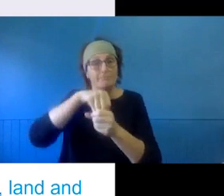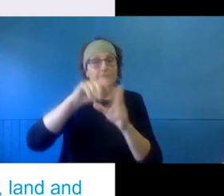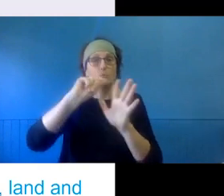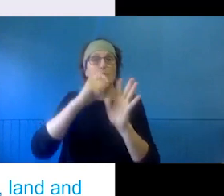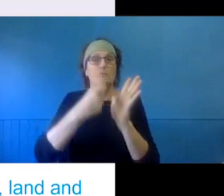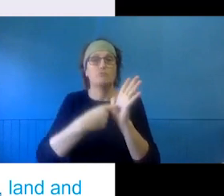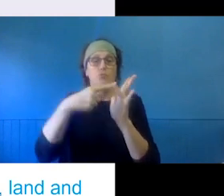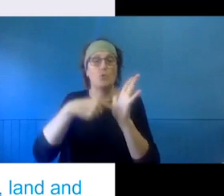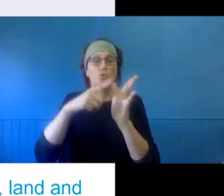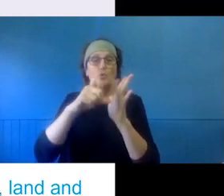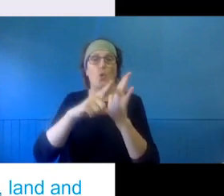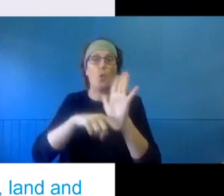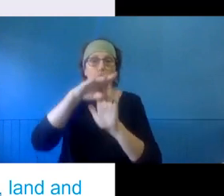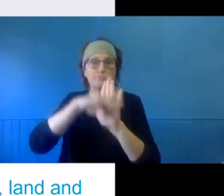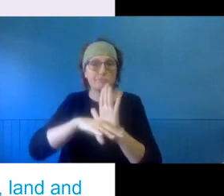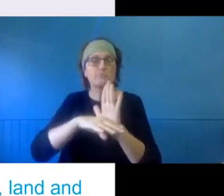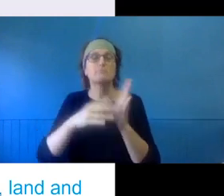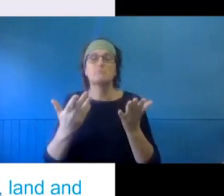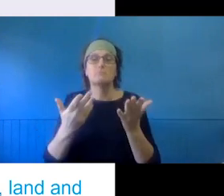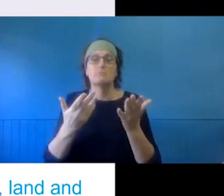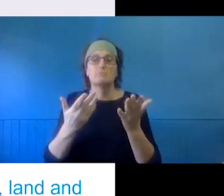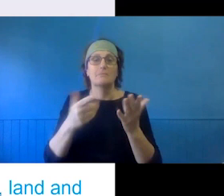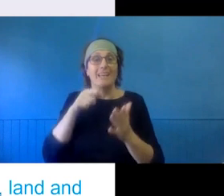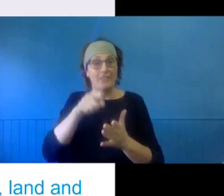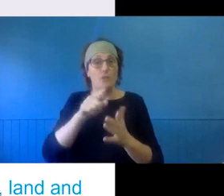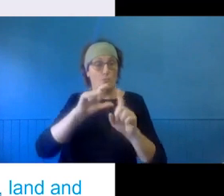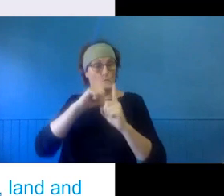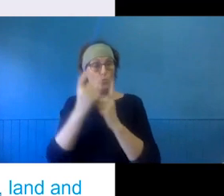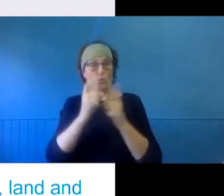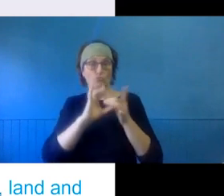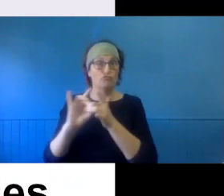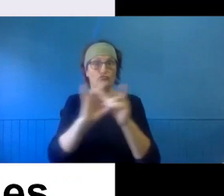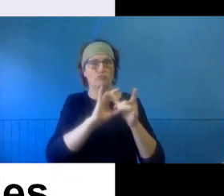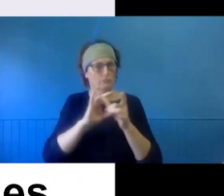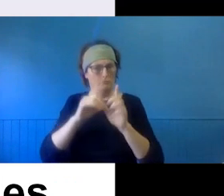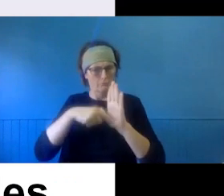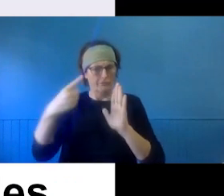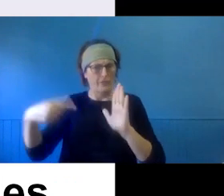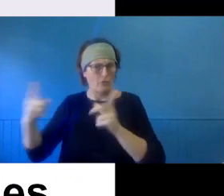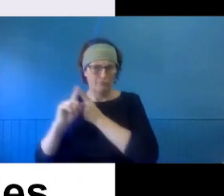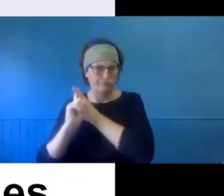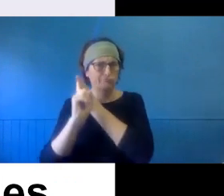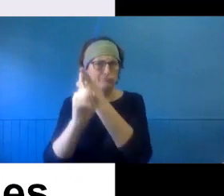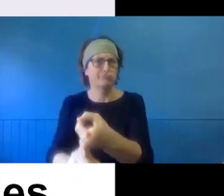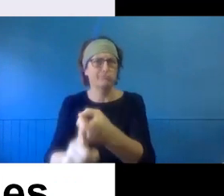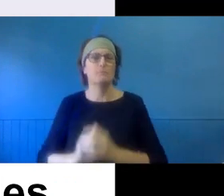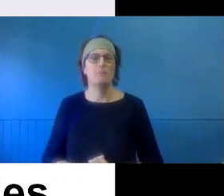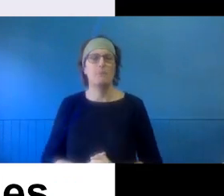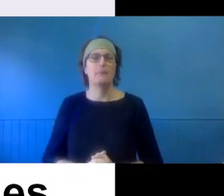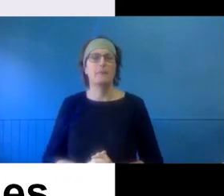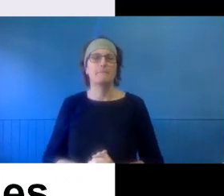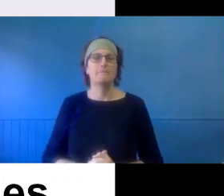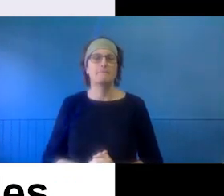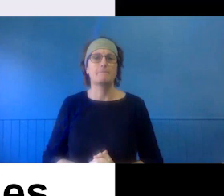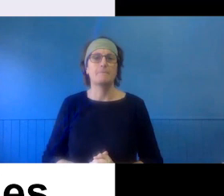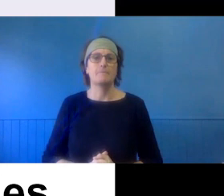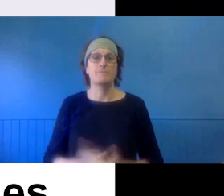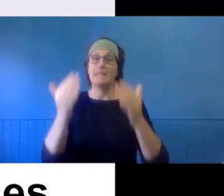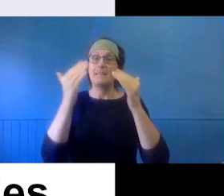cultural connections remain forever. It is a space that Indigenous people